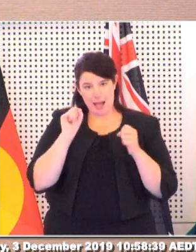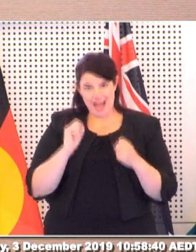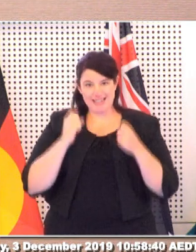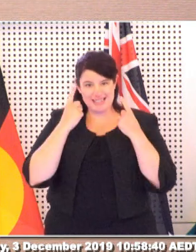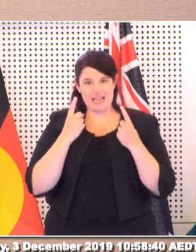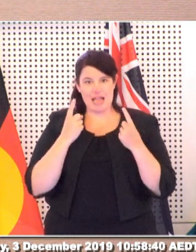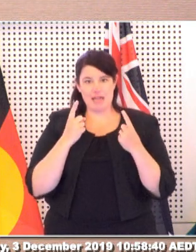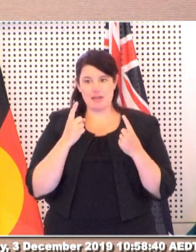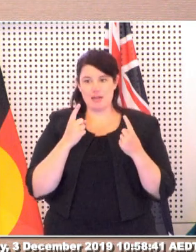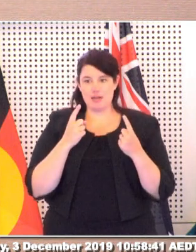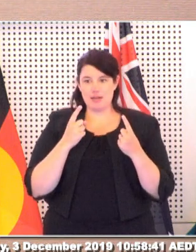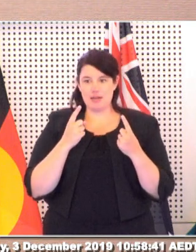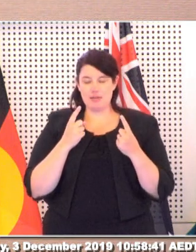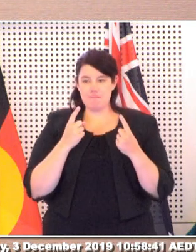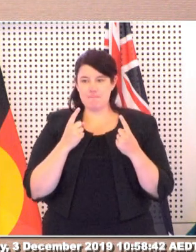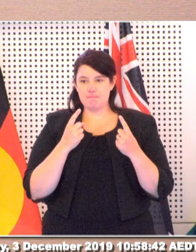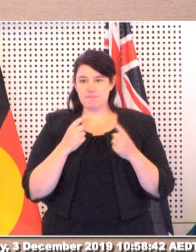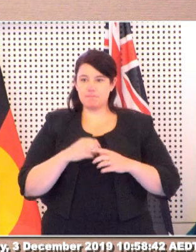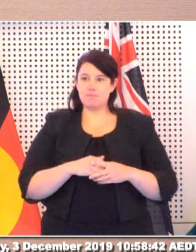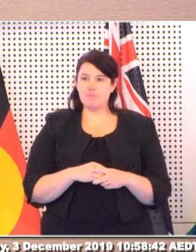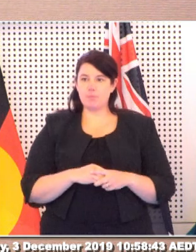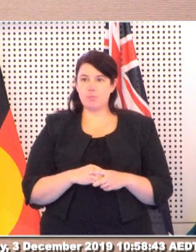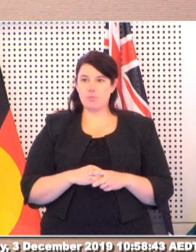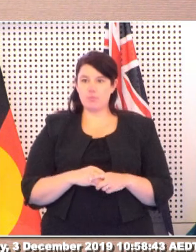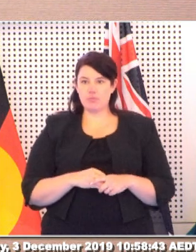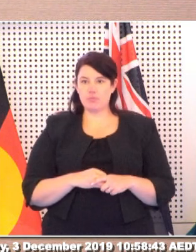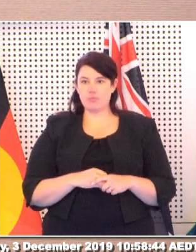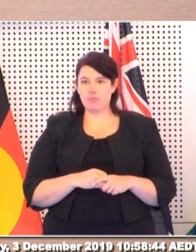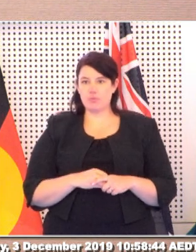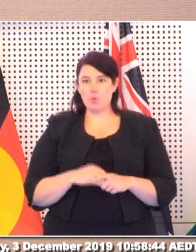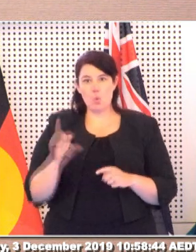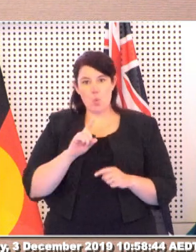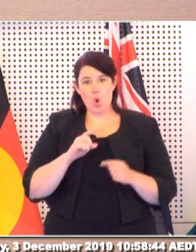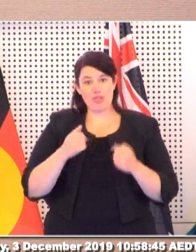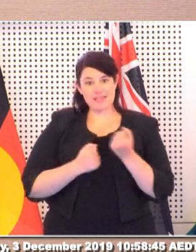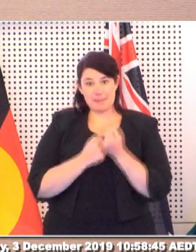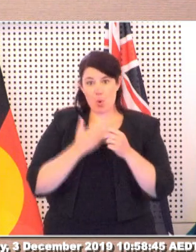actions and interventions that are taking place and look at them in their actual